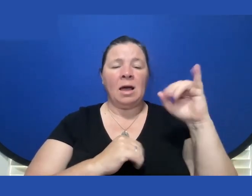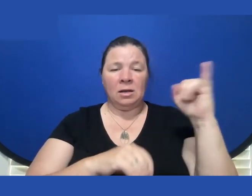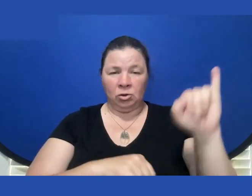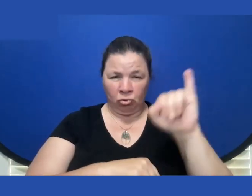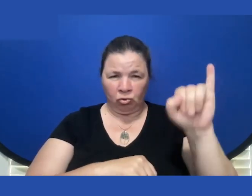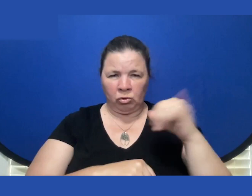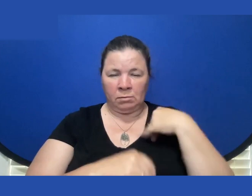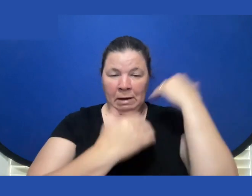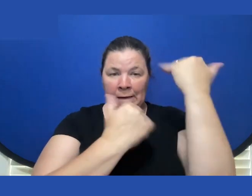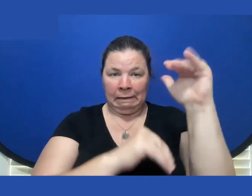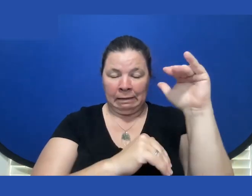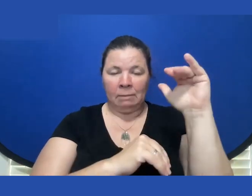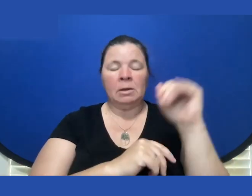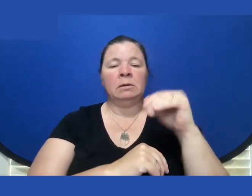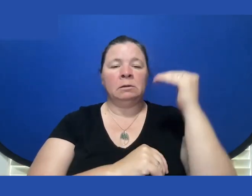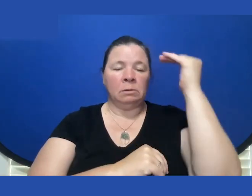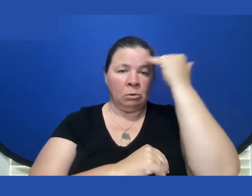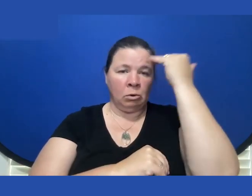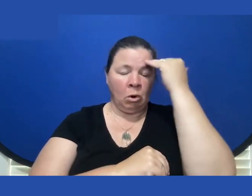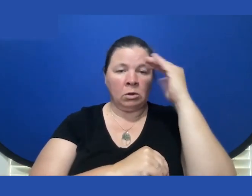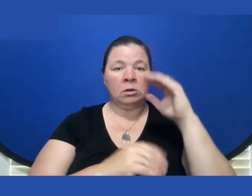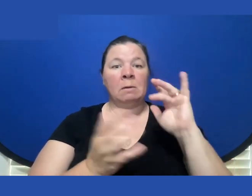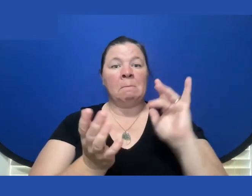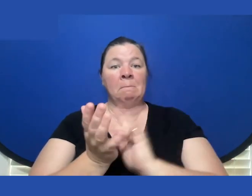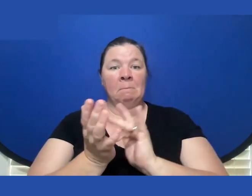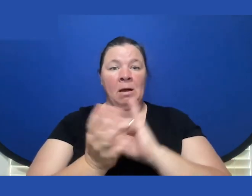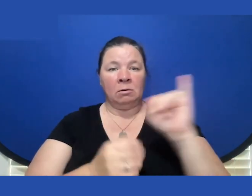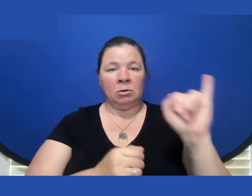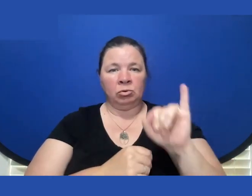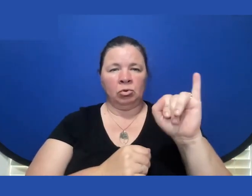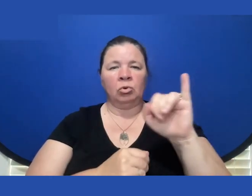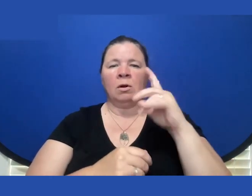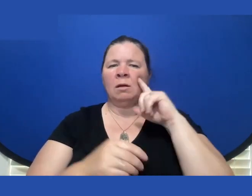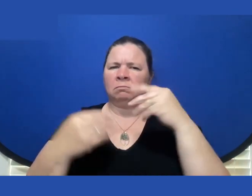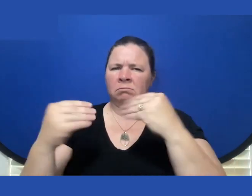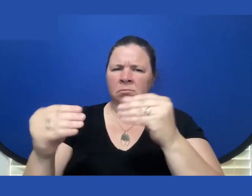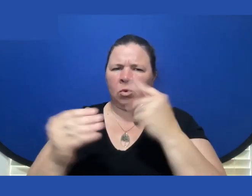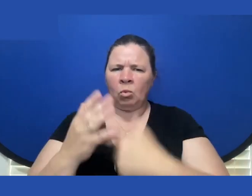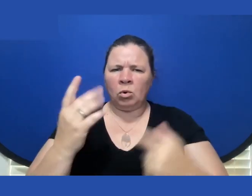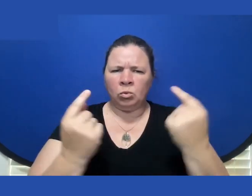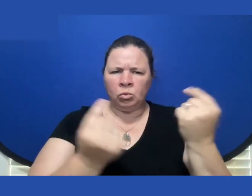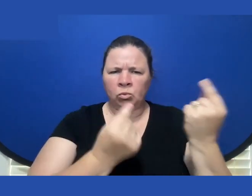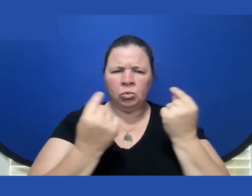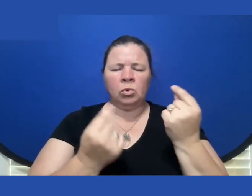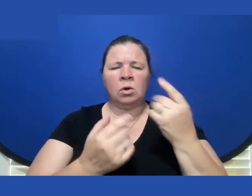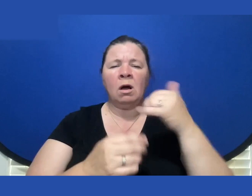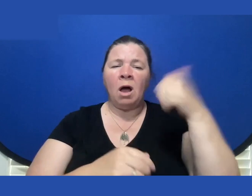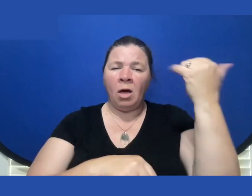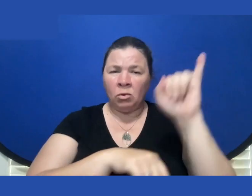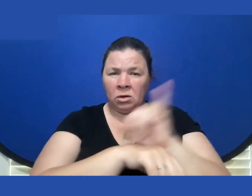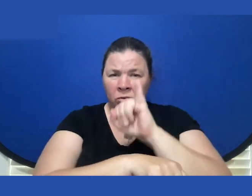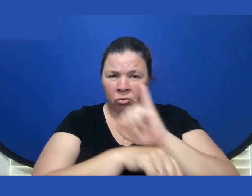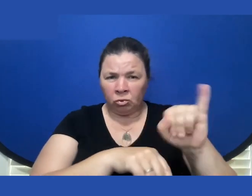it seems like medical insurance fields are this market for what you do, but are there other industries that you get involved with